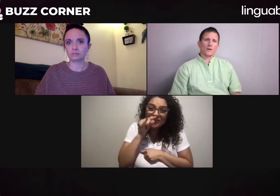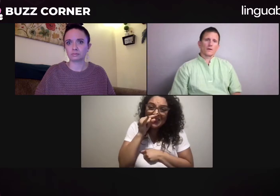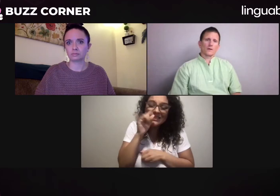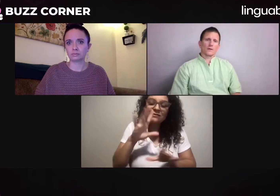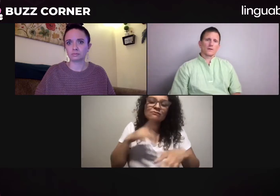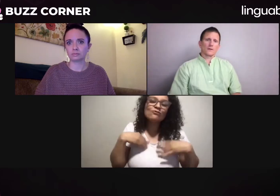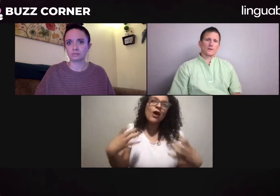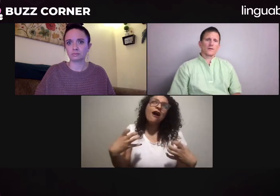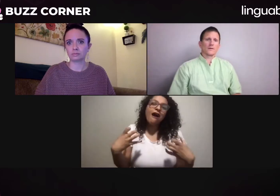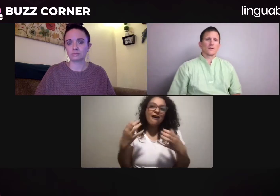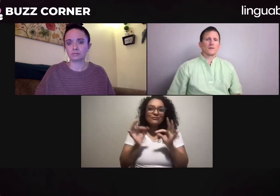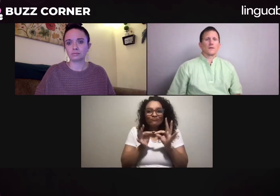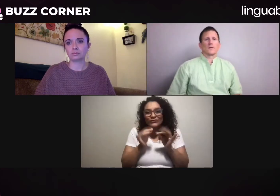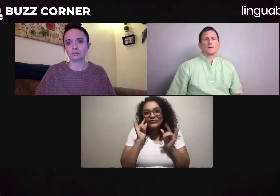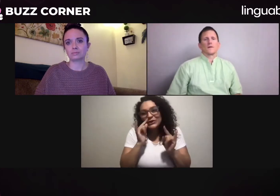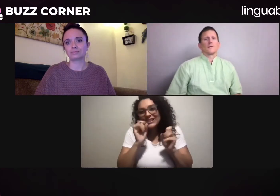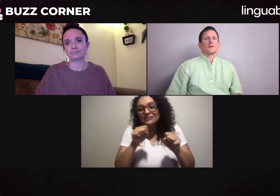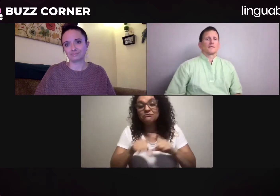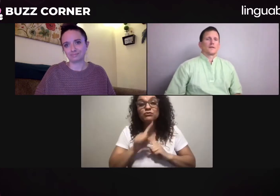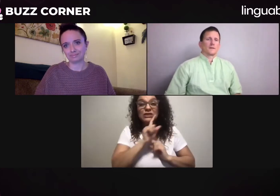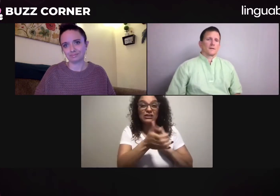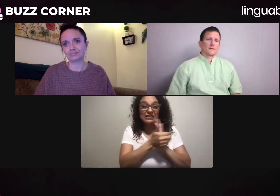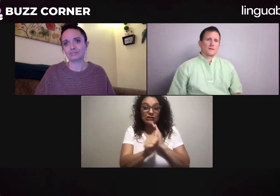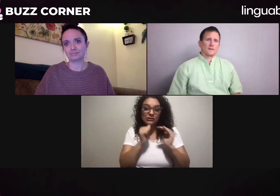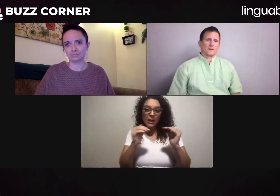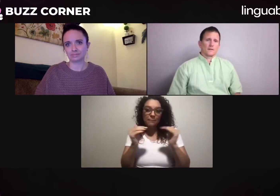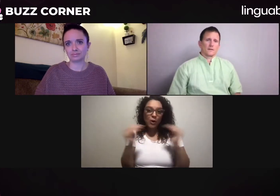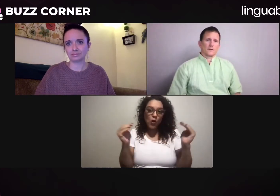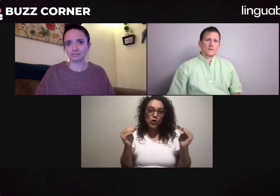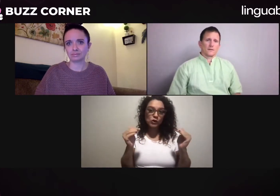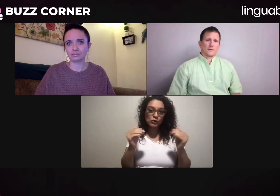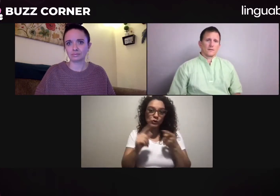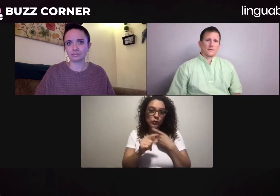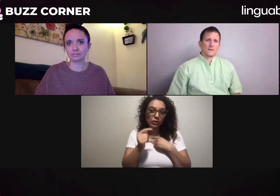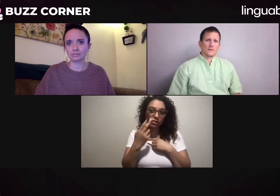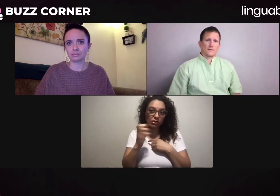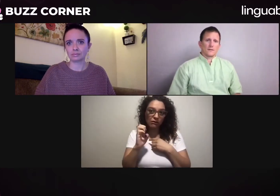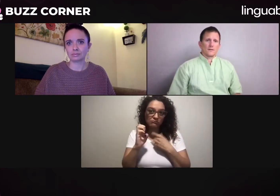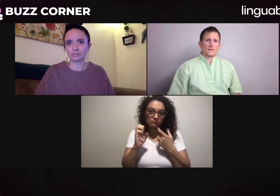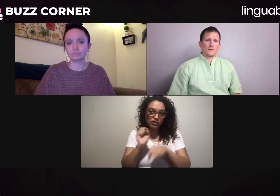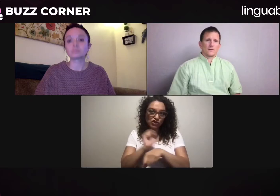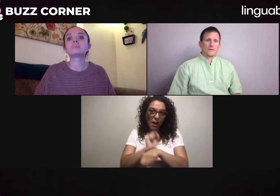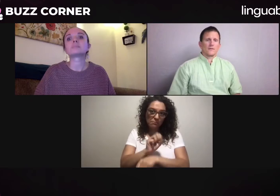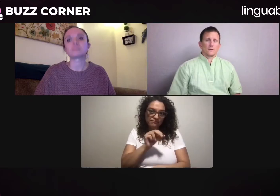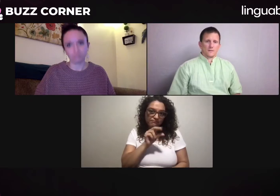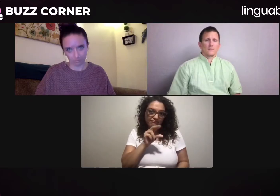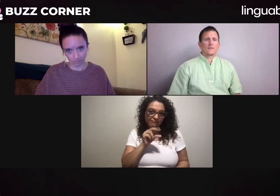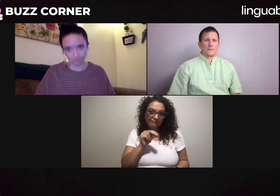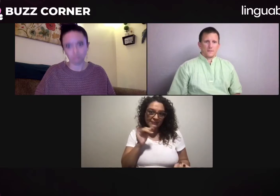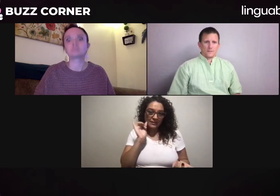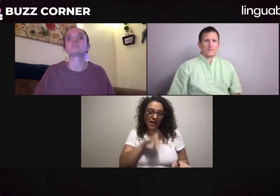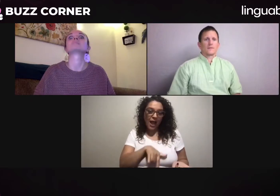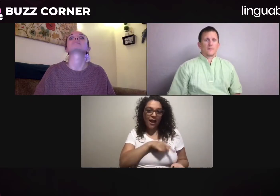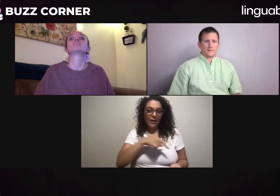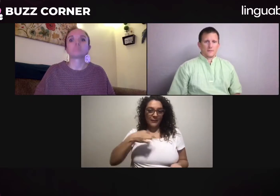perhaps interpreters who are in it for the wrong reasons, as just a simple example, someone who may love children. And so then they go into the field